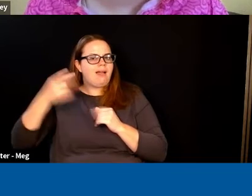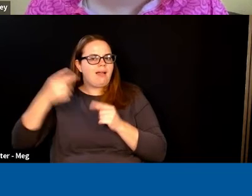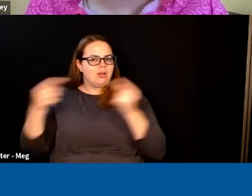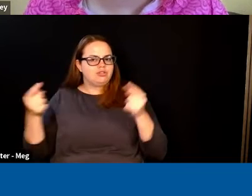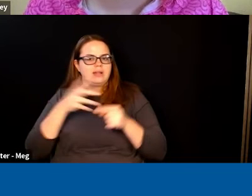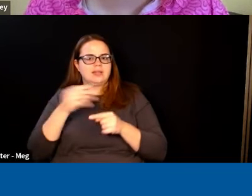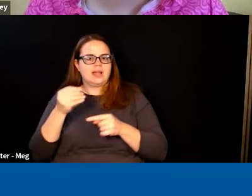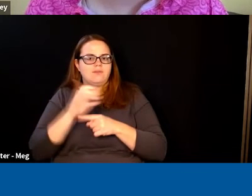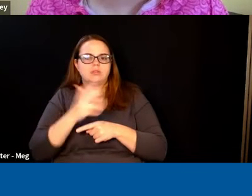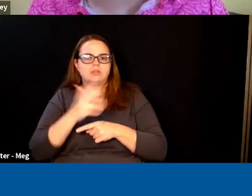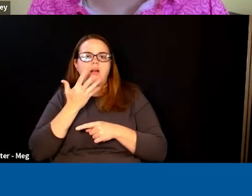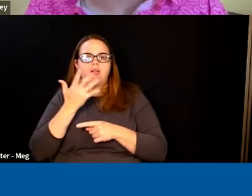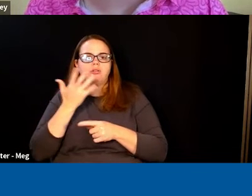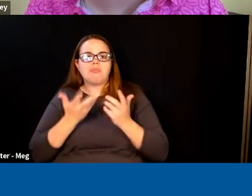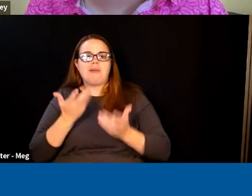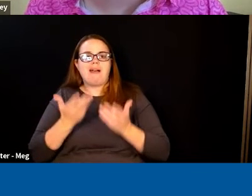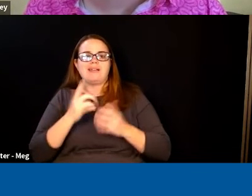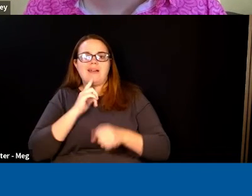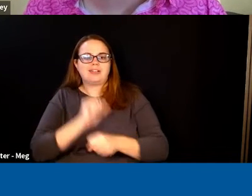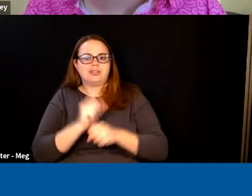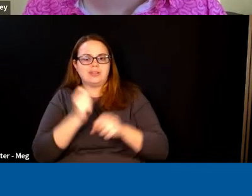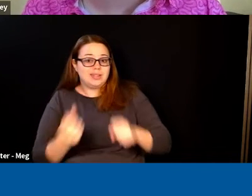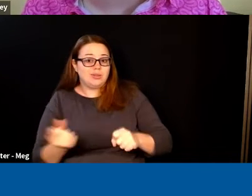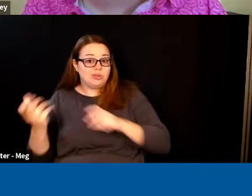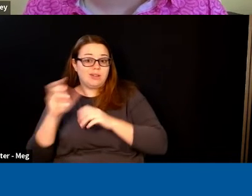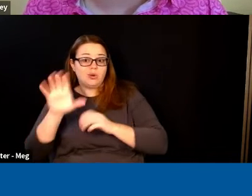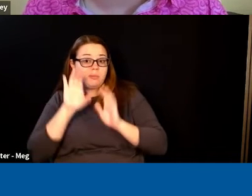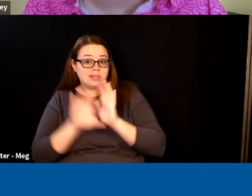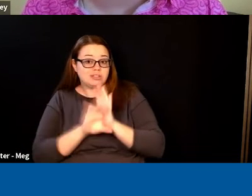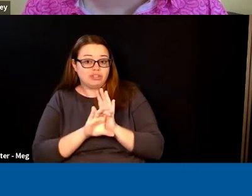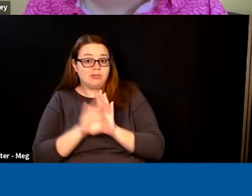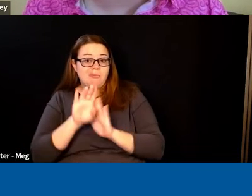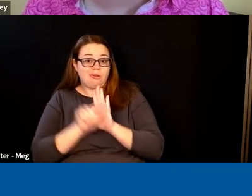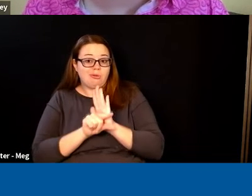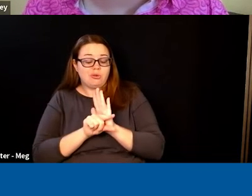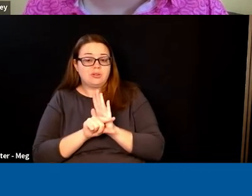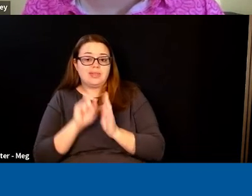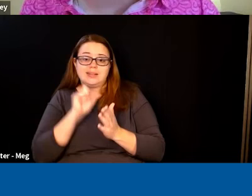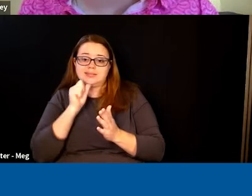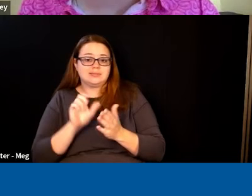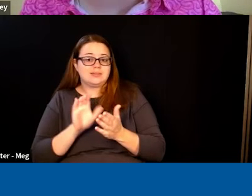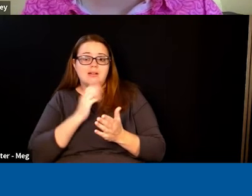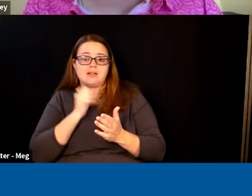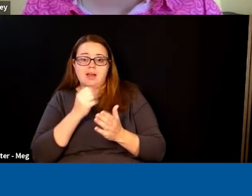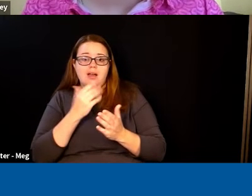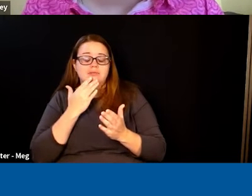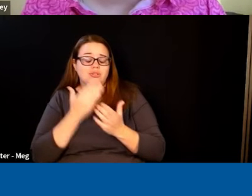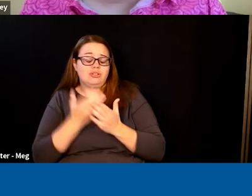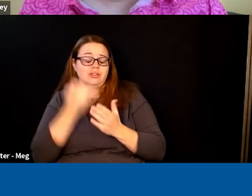might actually just discard your background image, which is not great if it contains critical information.